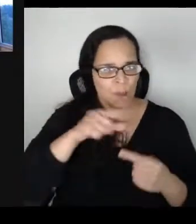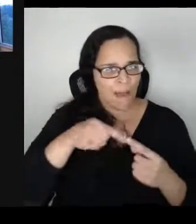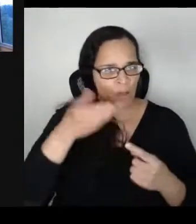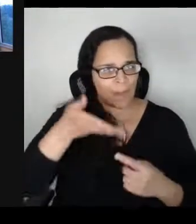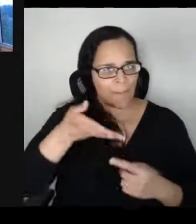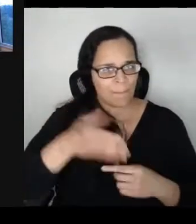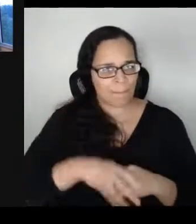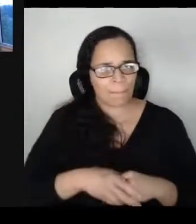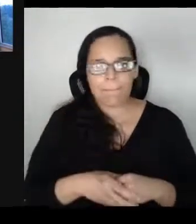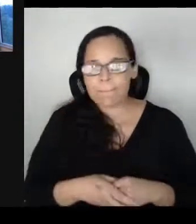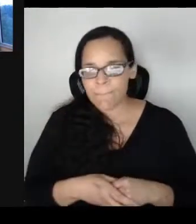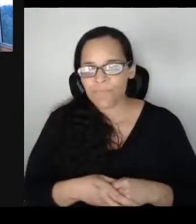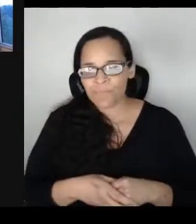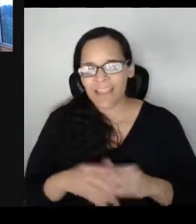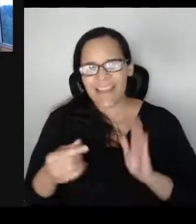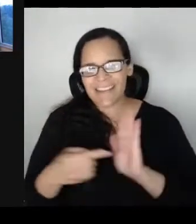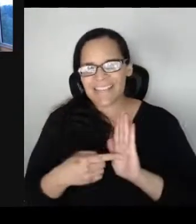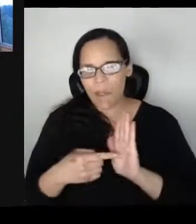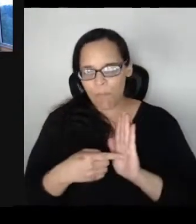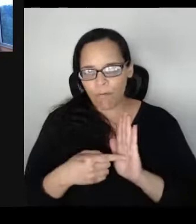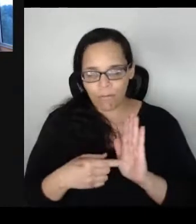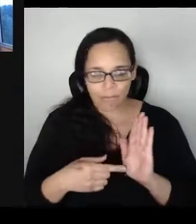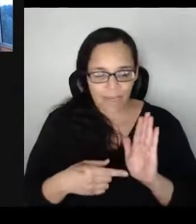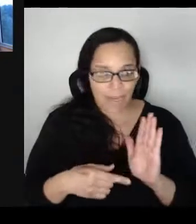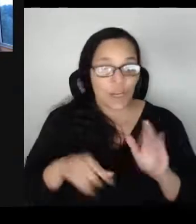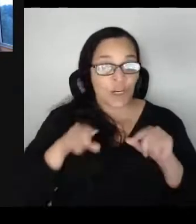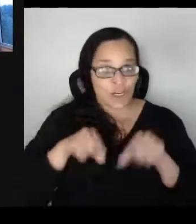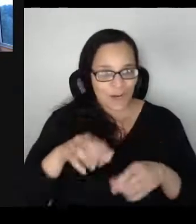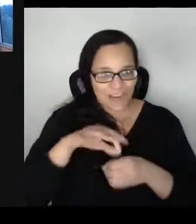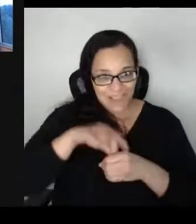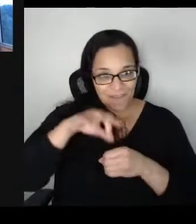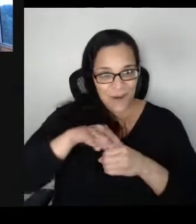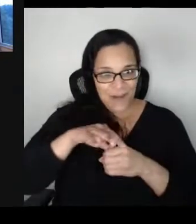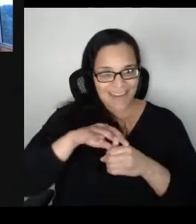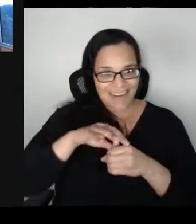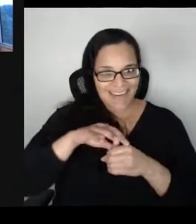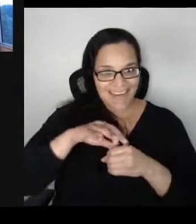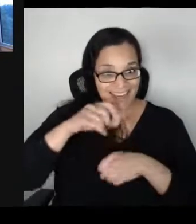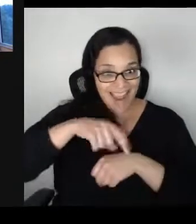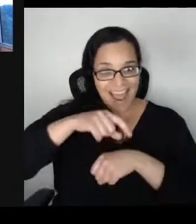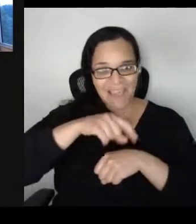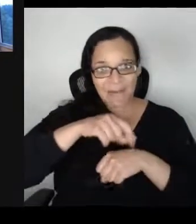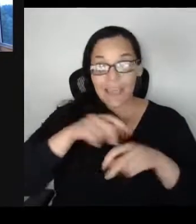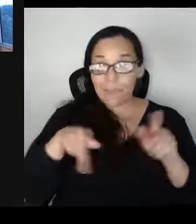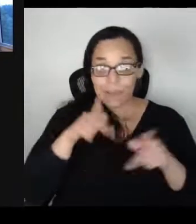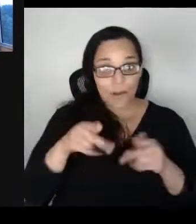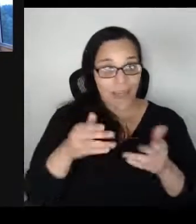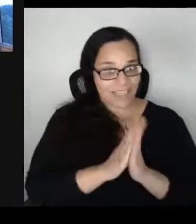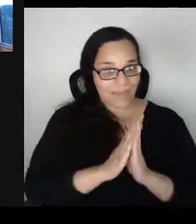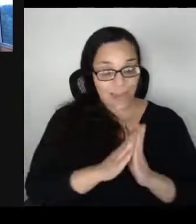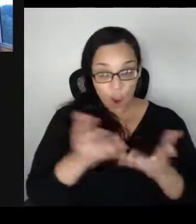whenever we are during the voting season, people are always asking me, "Oh, did you vote?" And I'm like, "No, I didn't."